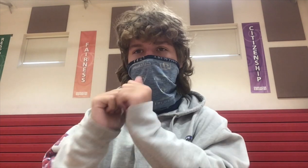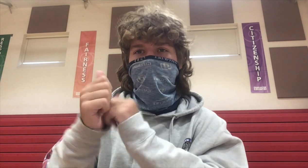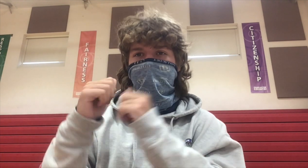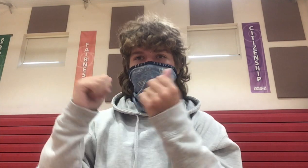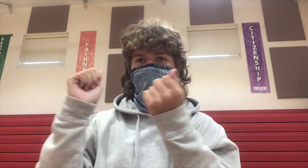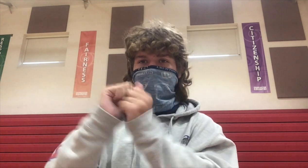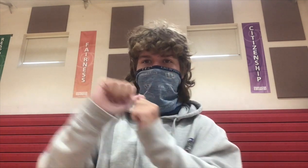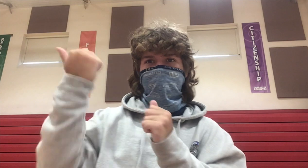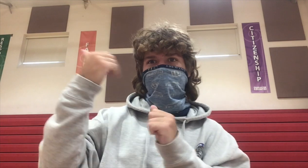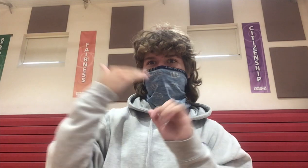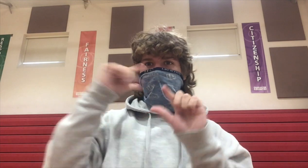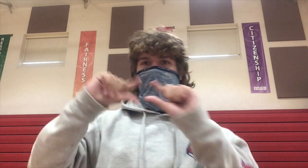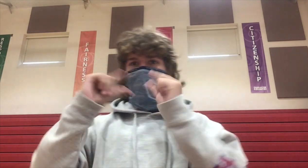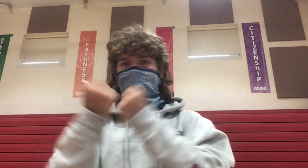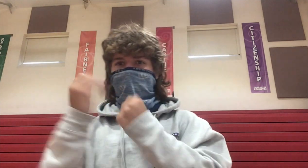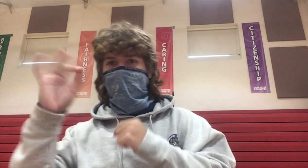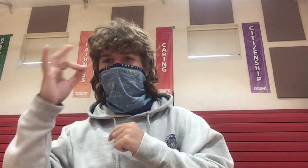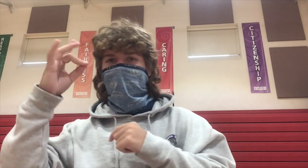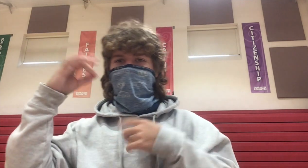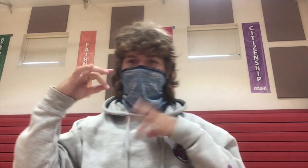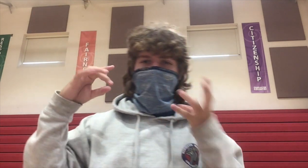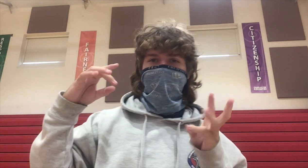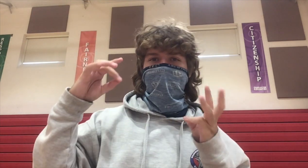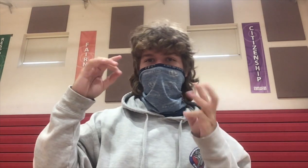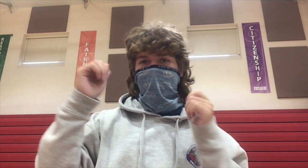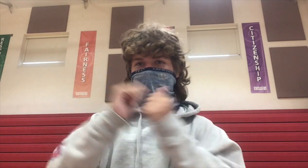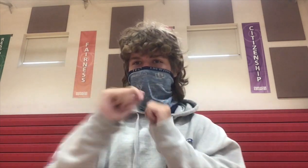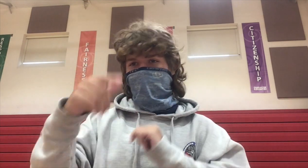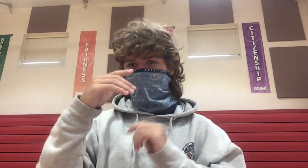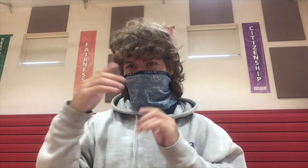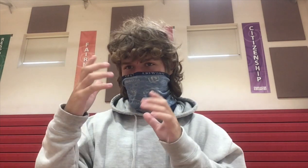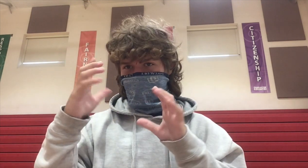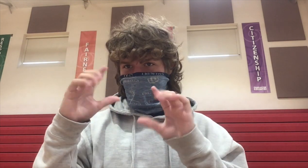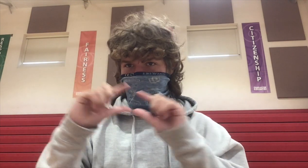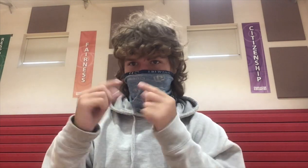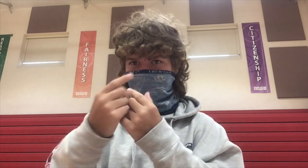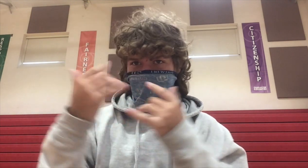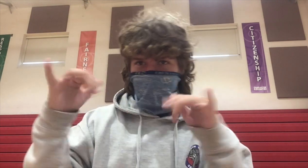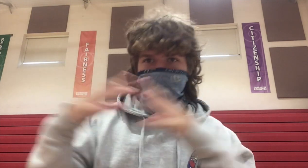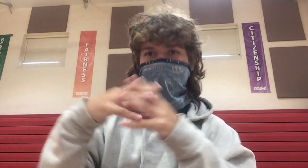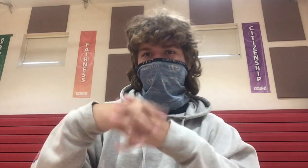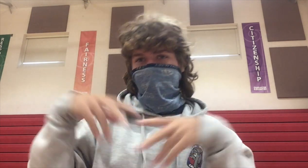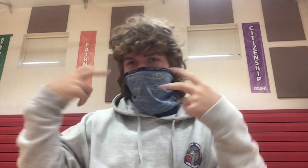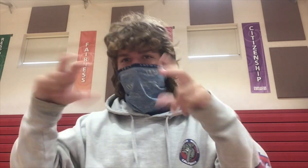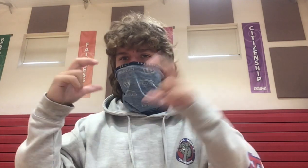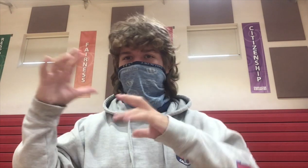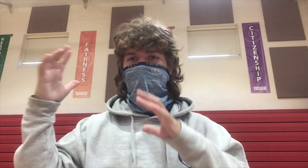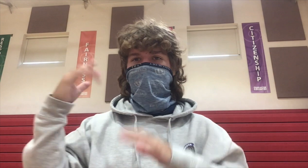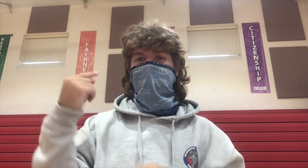Was the first year we did sports with other groups other eighth grade and 6th grade students. Huge groups playing football